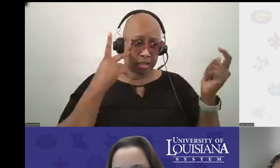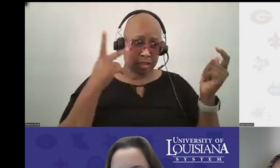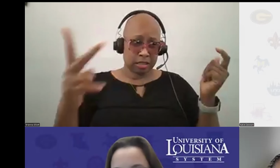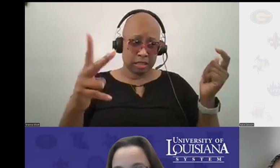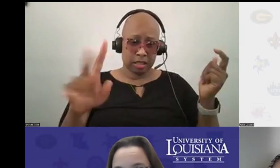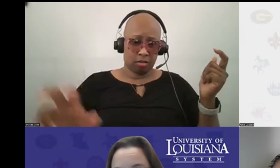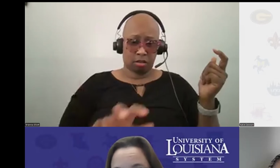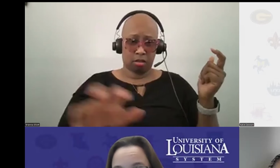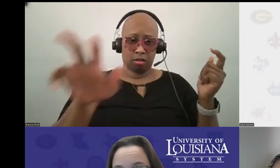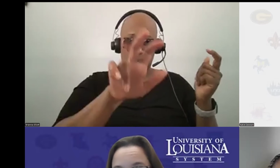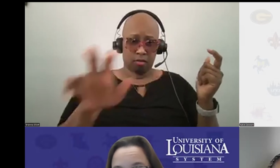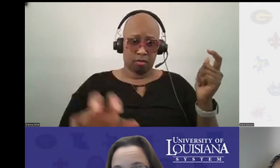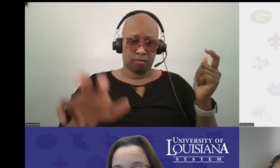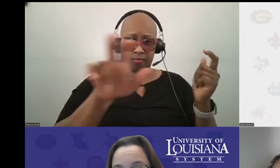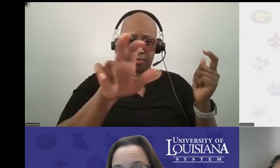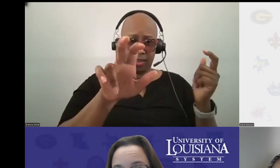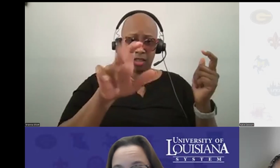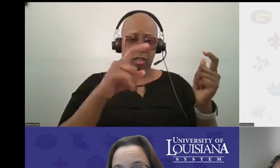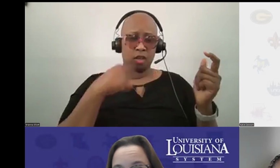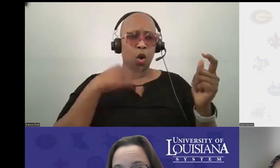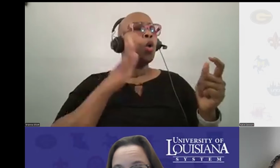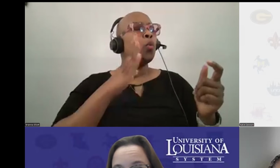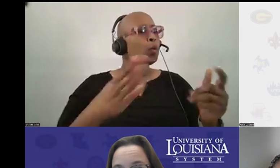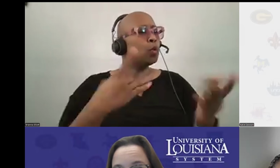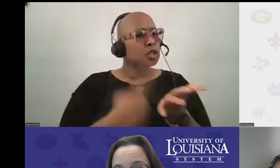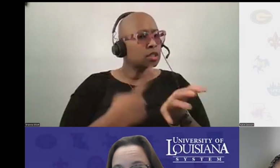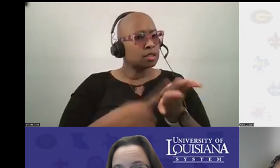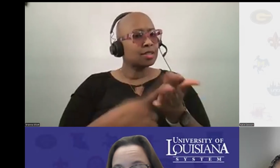so we're going to Yeah, we're going to talk about that in our next webinar. That's why we're having